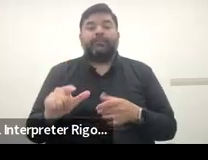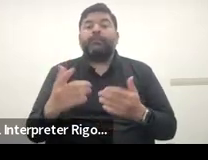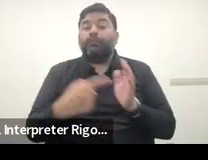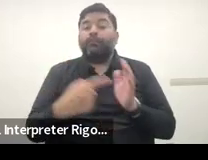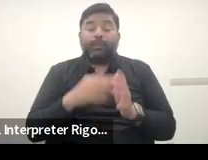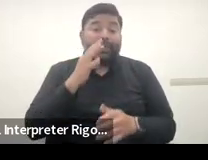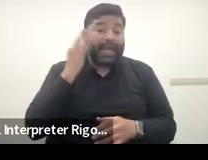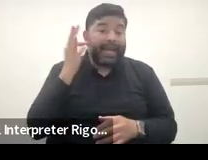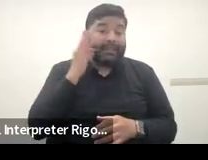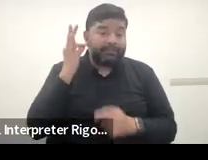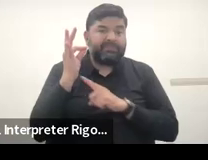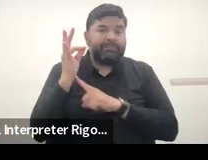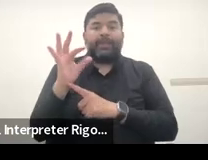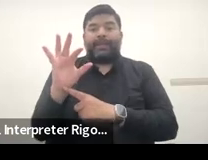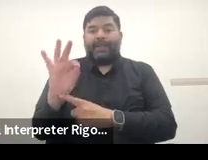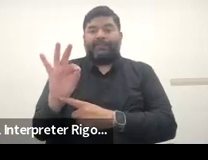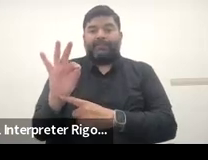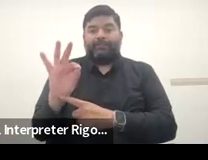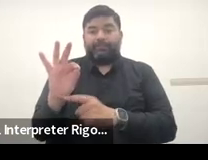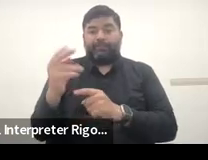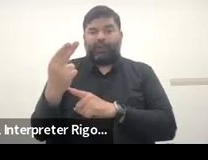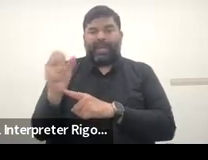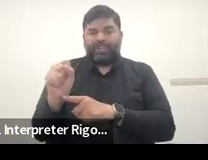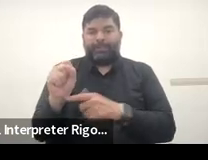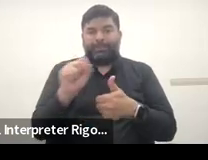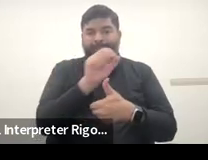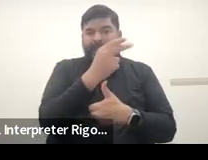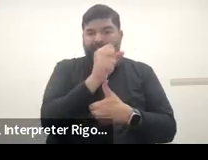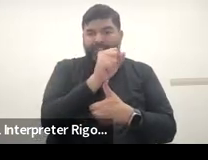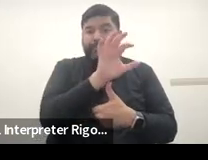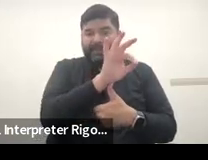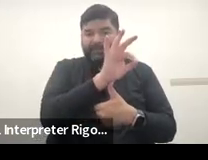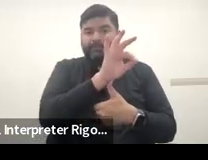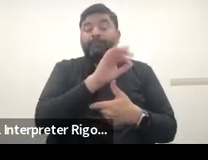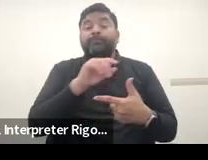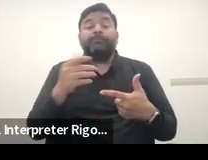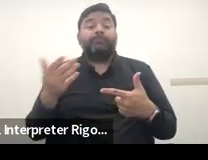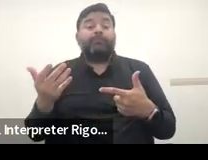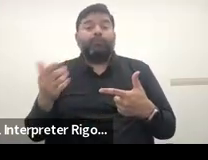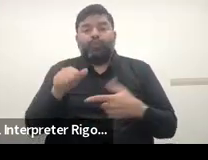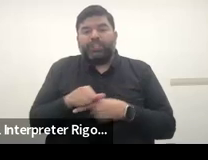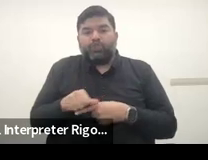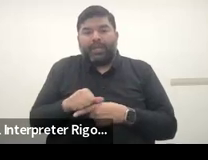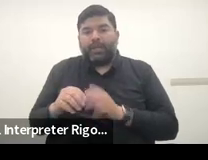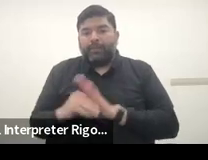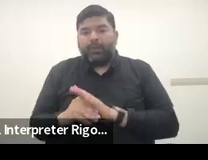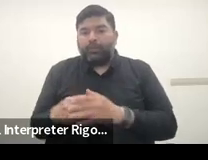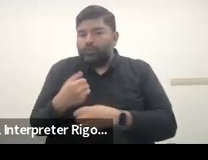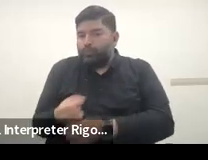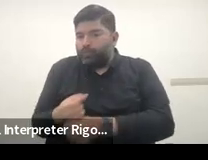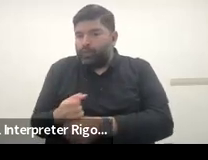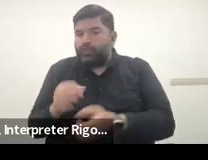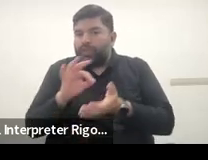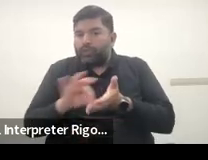handshape, f) we might— you know we train a model to produce a score such that real triples